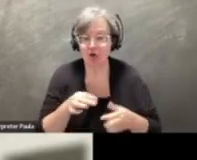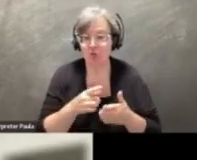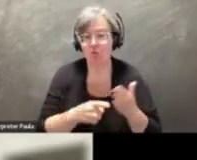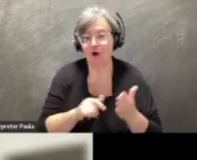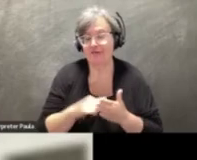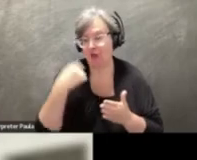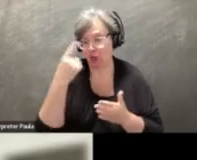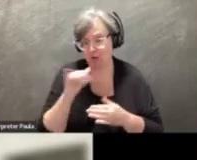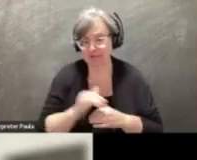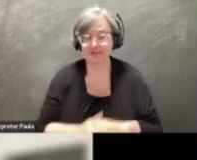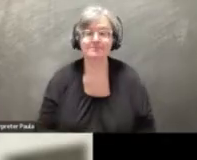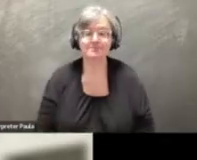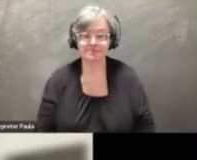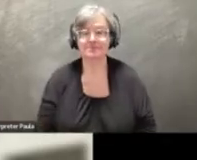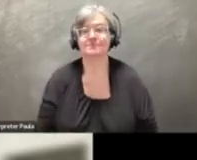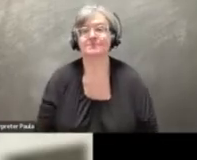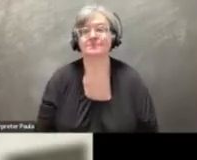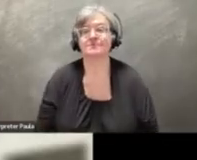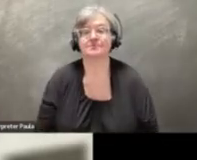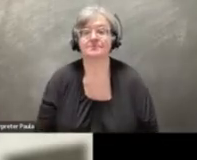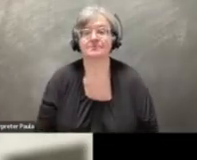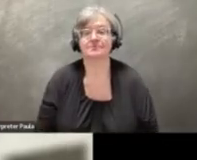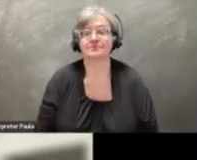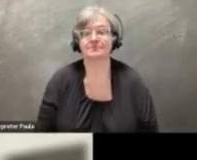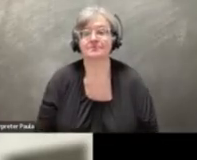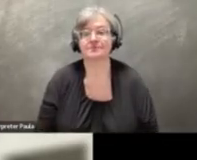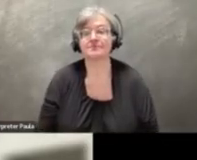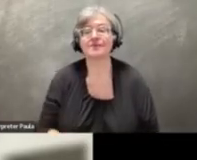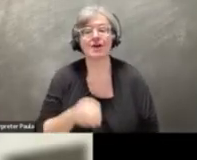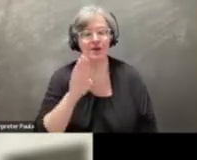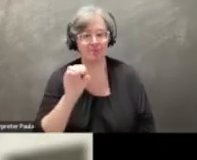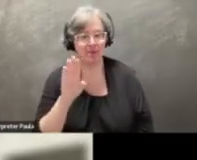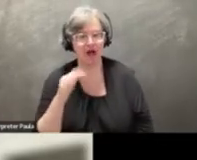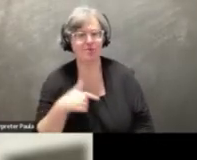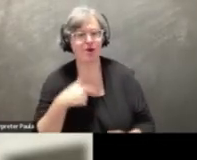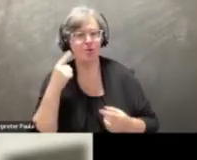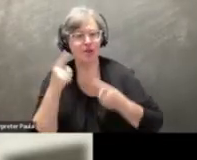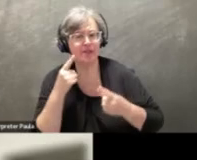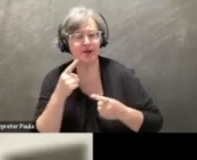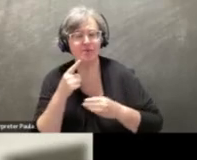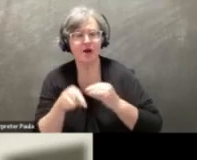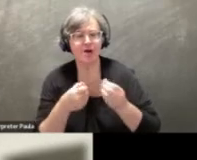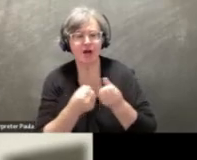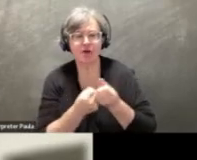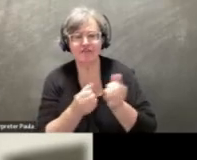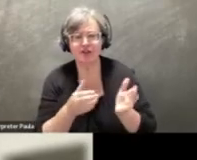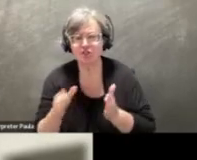Bob Sattler: And as we think like. about advocates, we really need to be mindful that there really